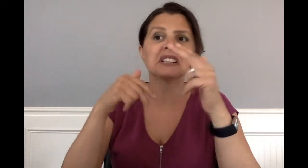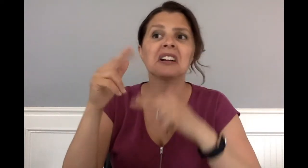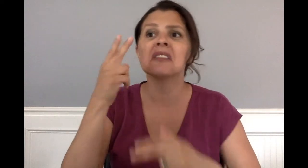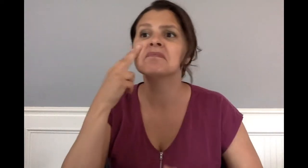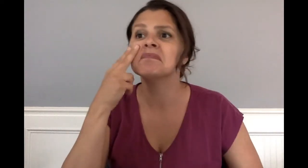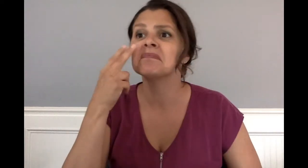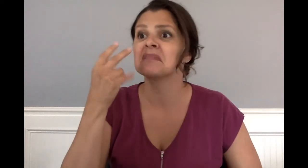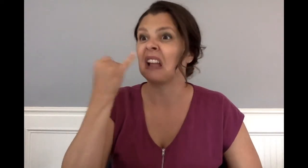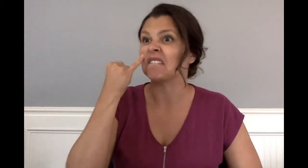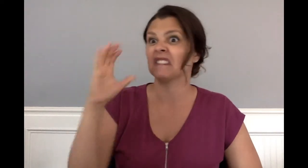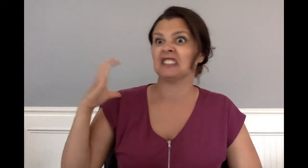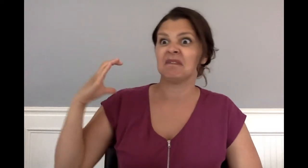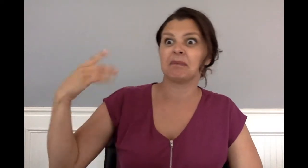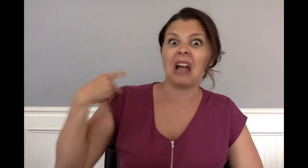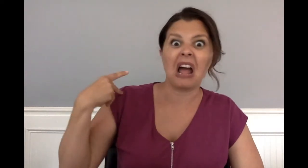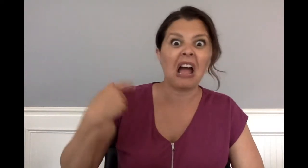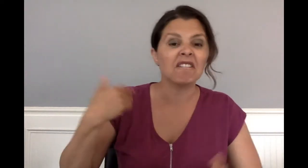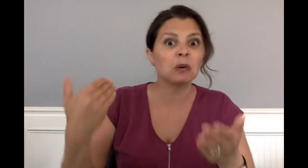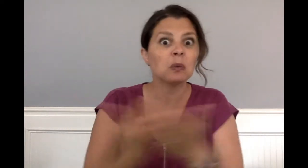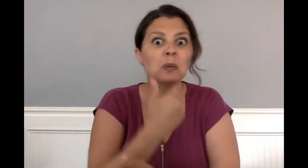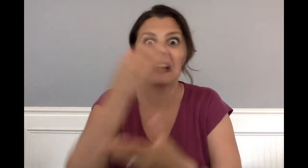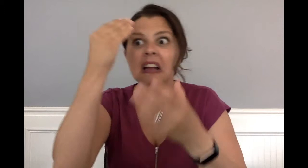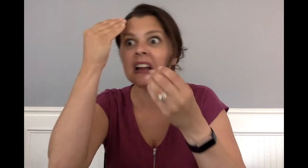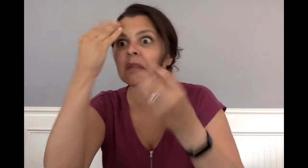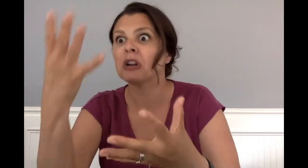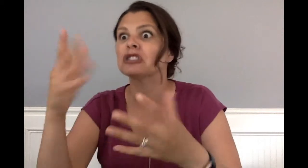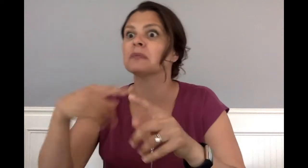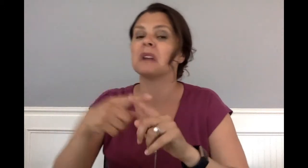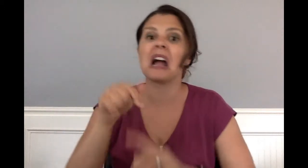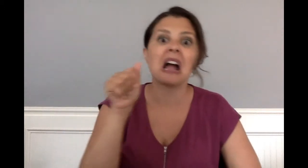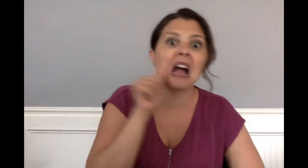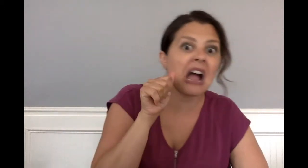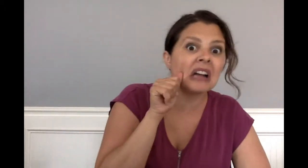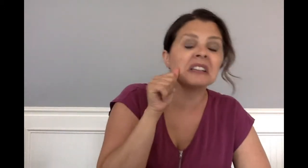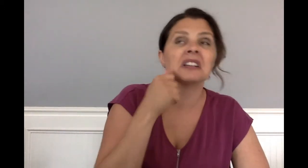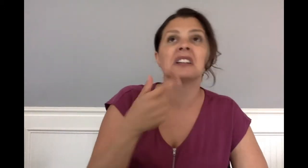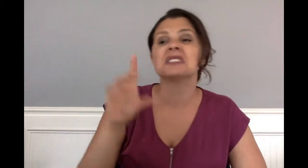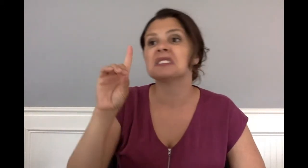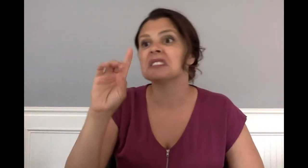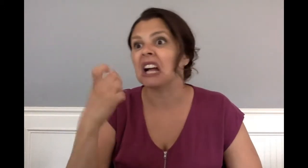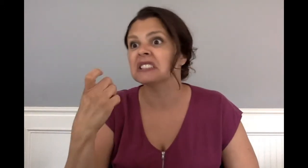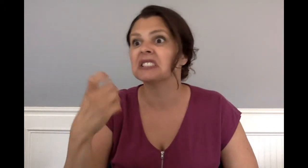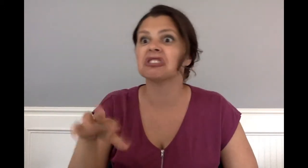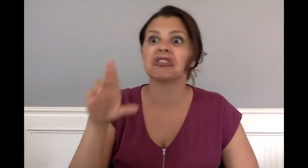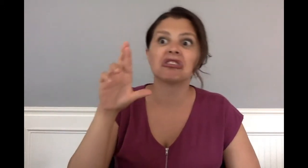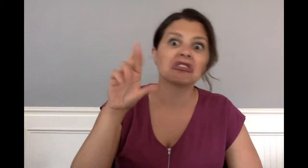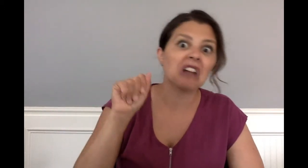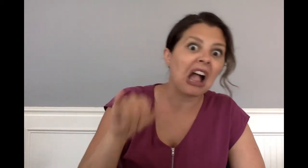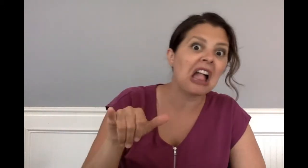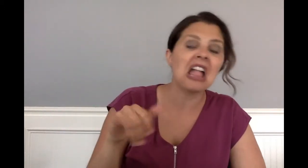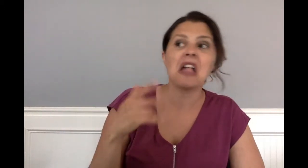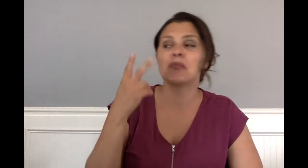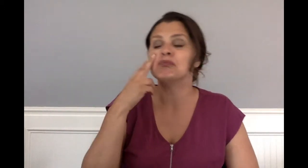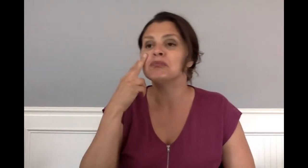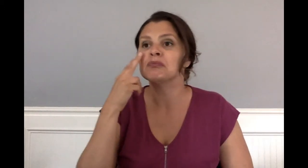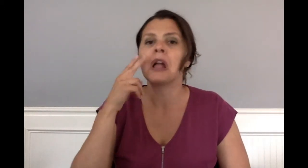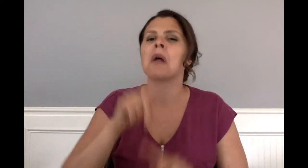see if Chief Paley had found out anything about Aggie or Dex and Ray.